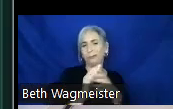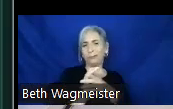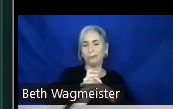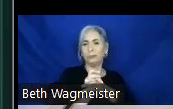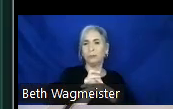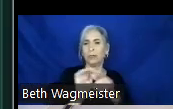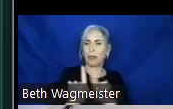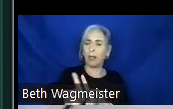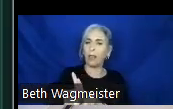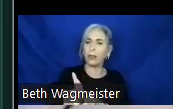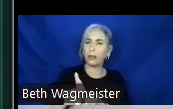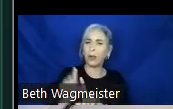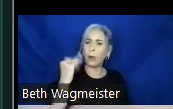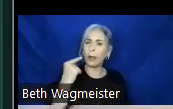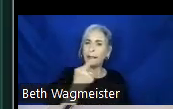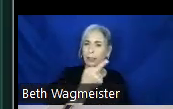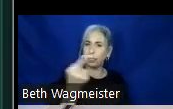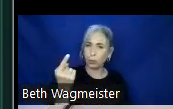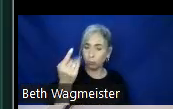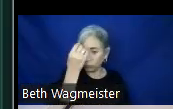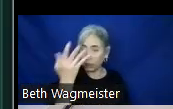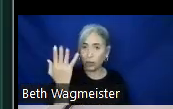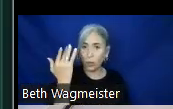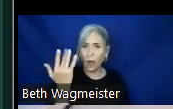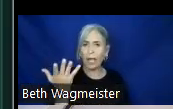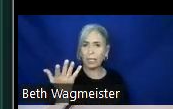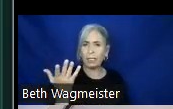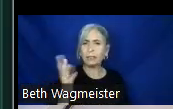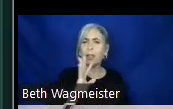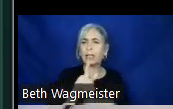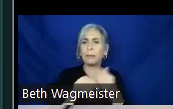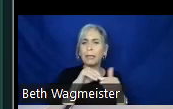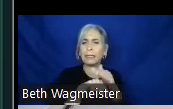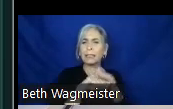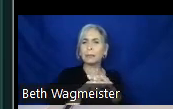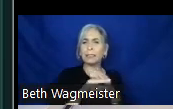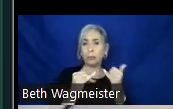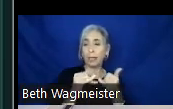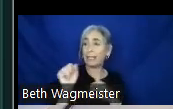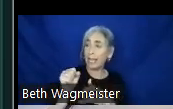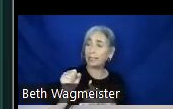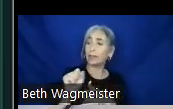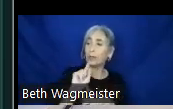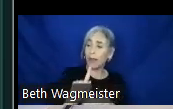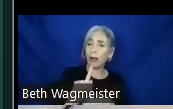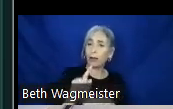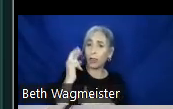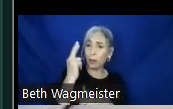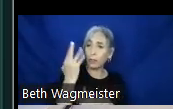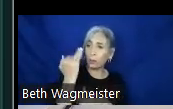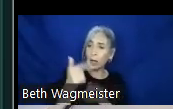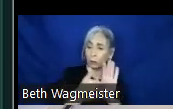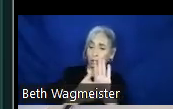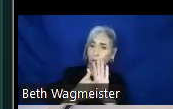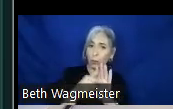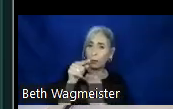Why am I telling you all this? Are we talking about flexibility? Yes, we are. This is also